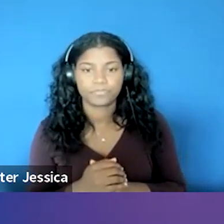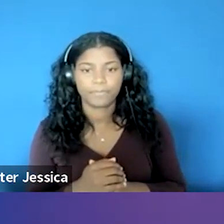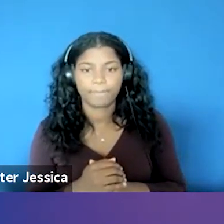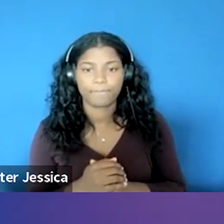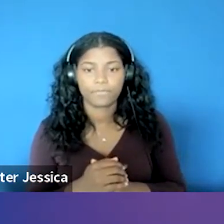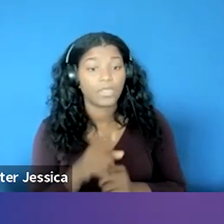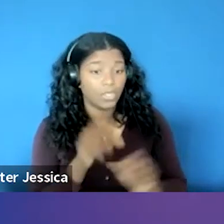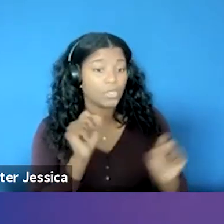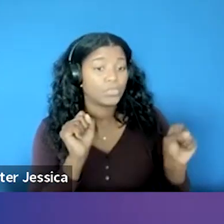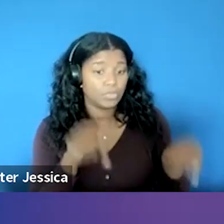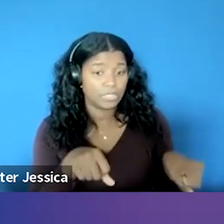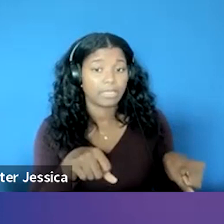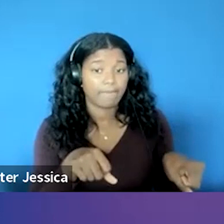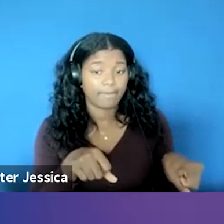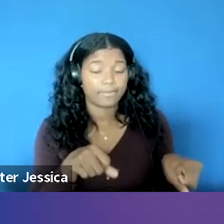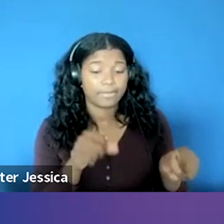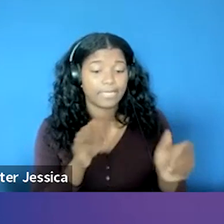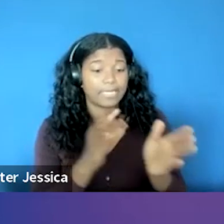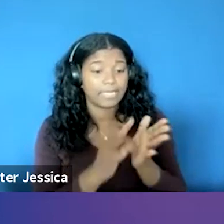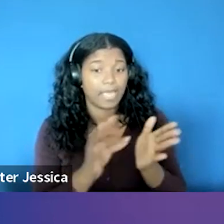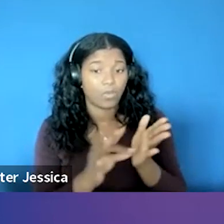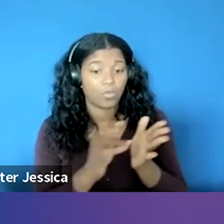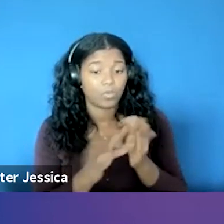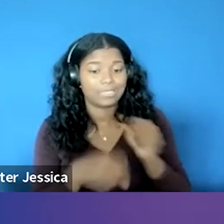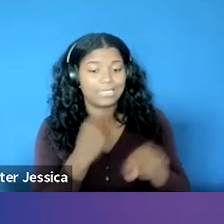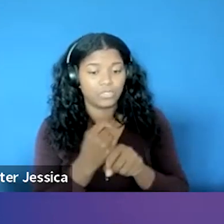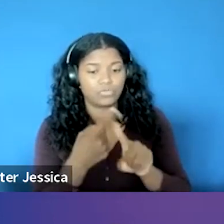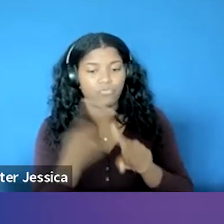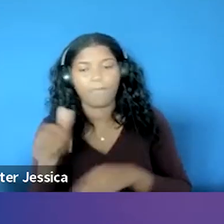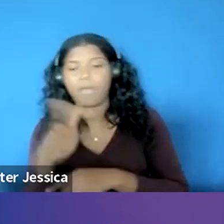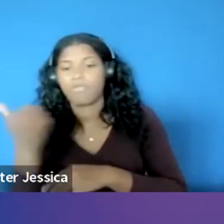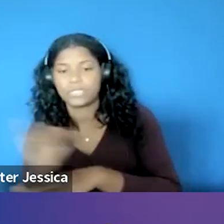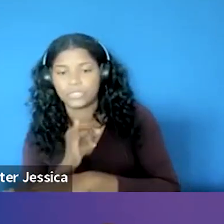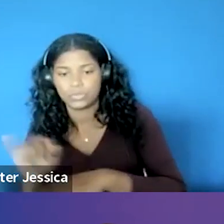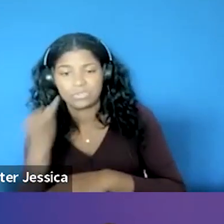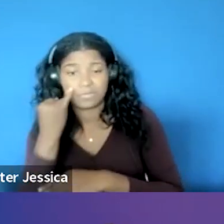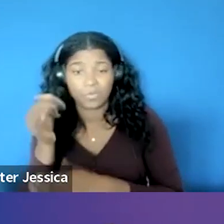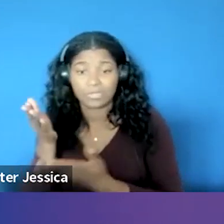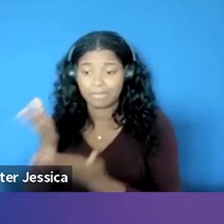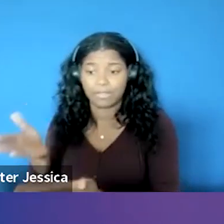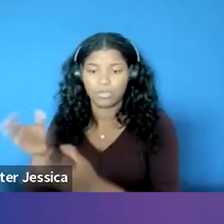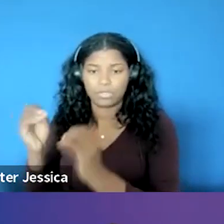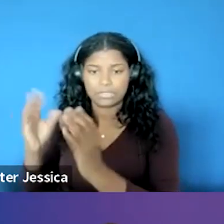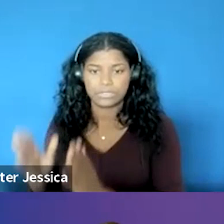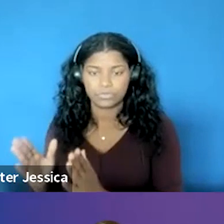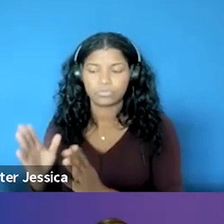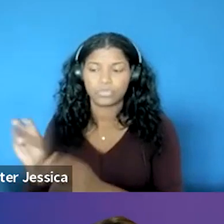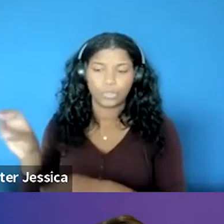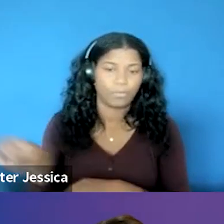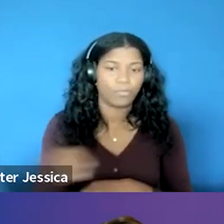Leslie Rissler: You can count years at another institution. So if you were an associate professor somewhere else and then you moved and you've only been